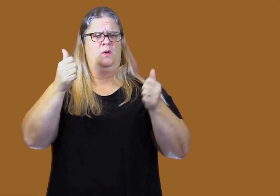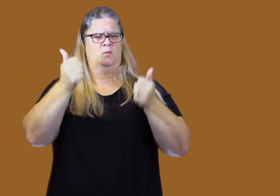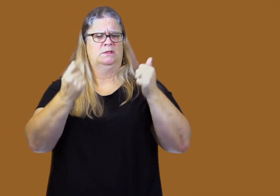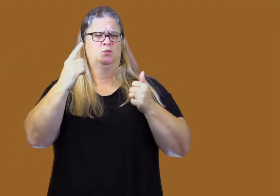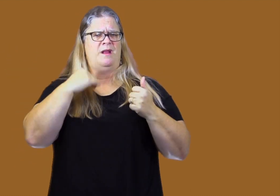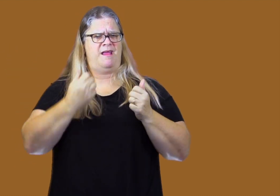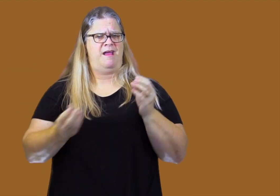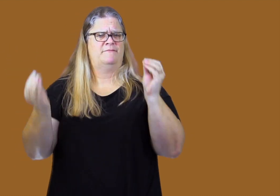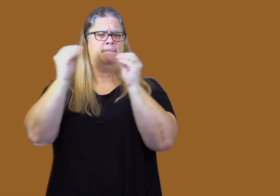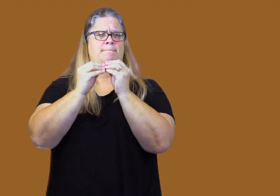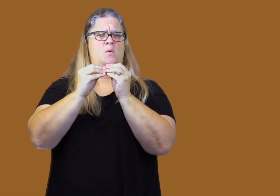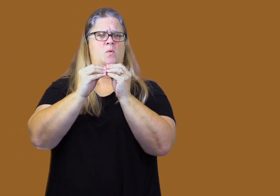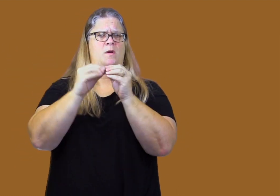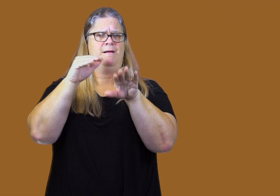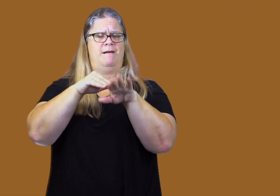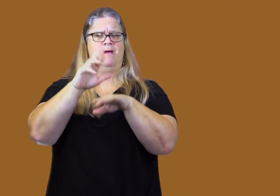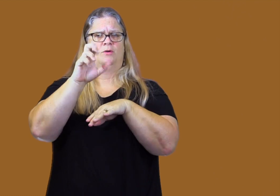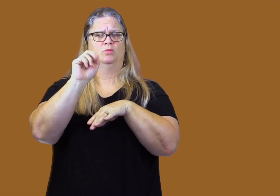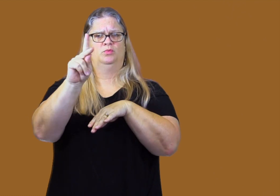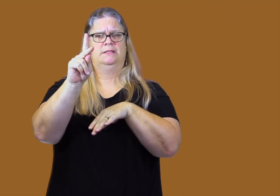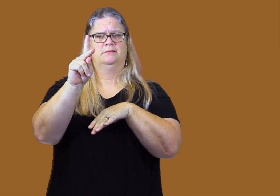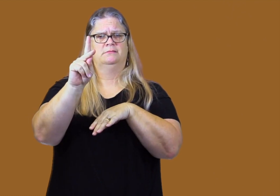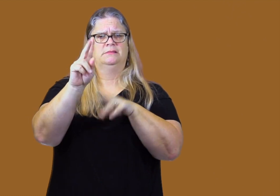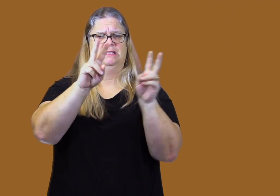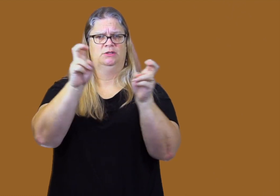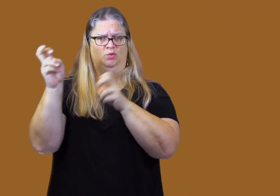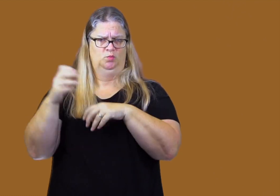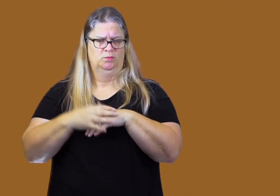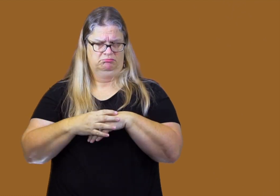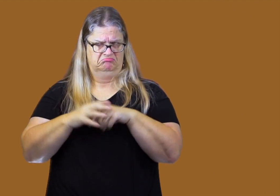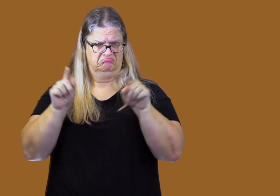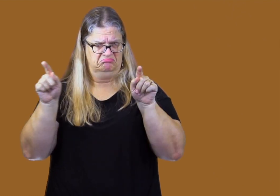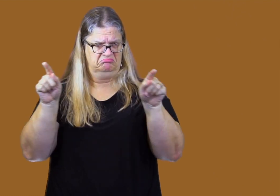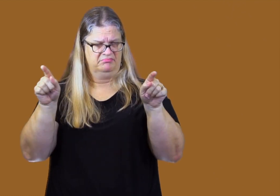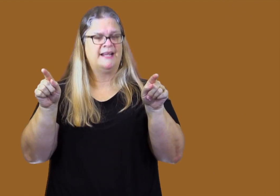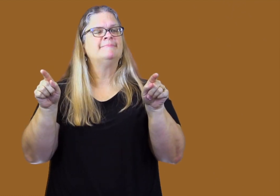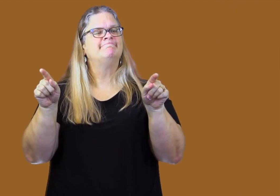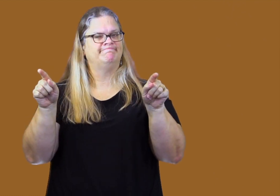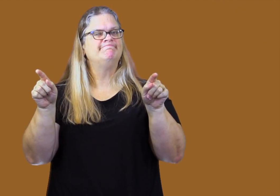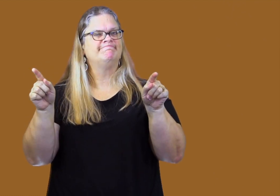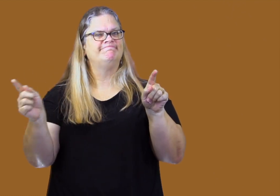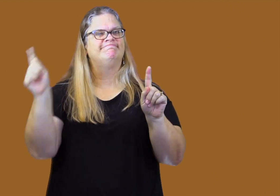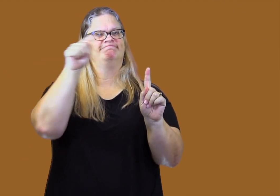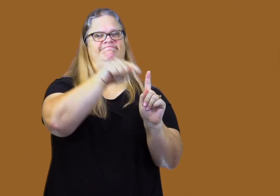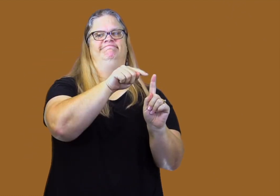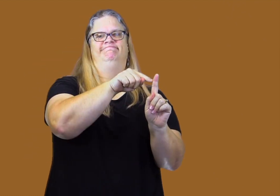When looking at the two at face value and consider which one is at more risk,